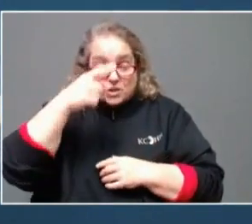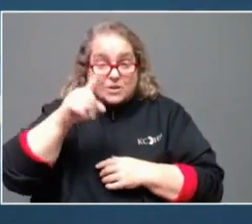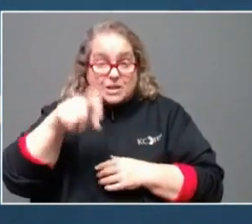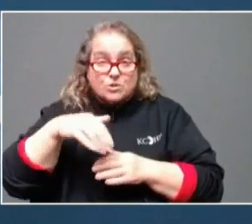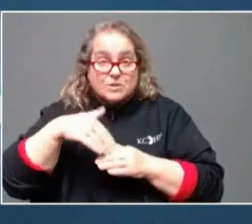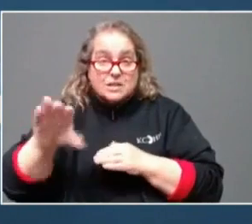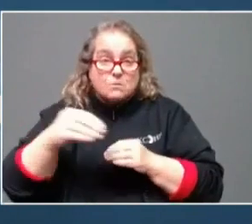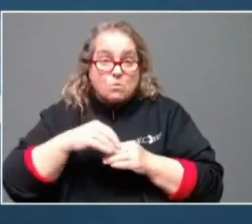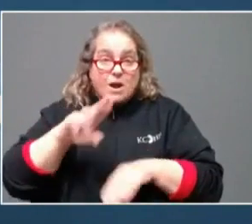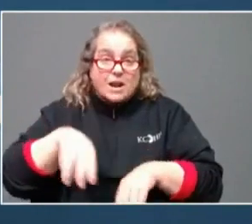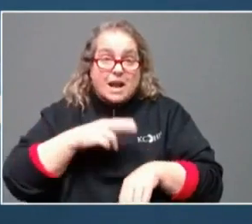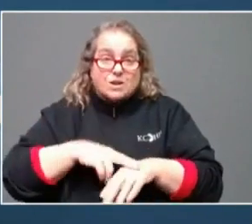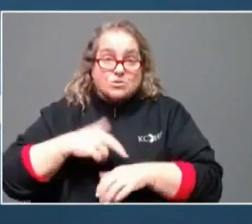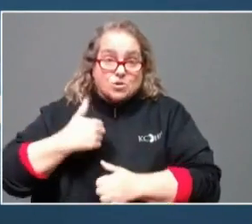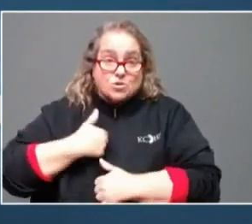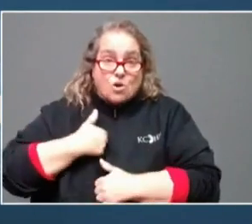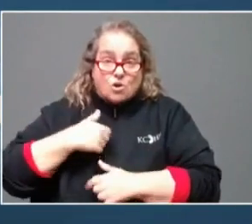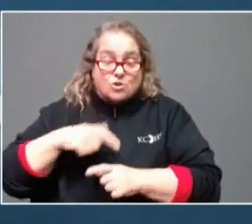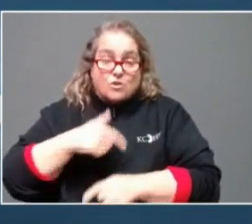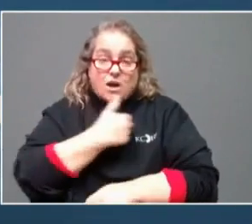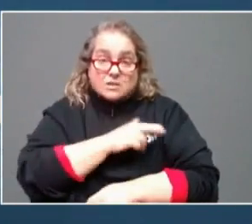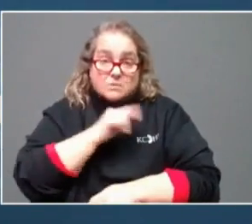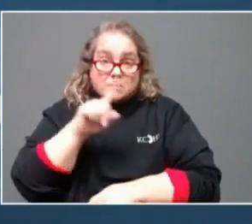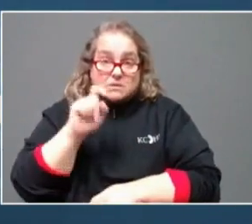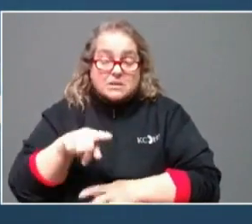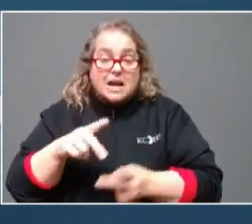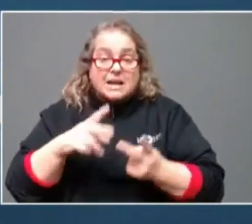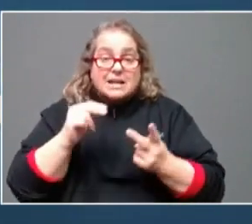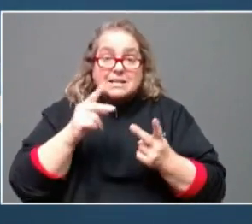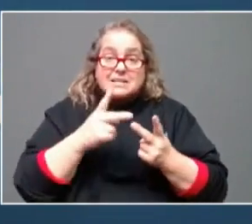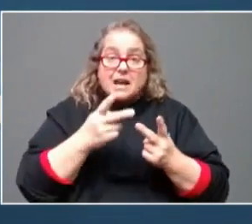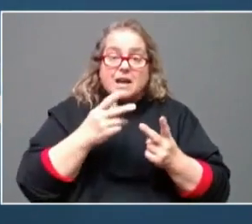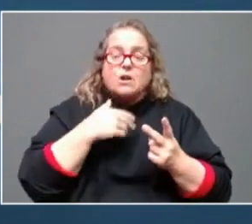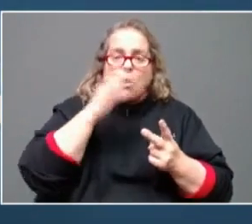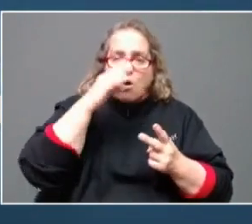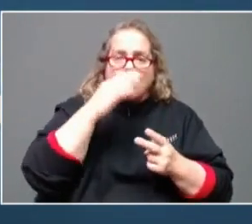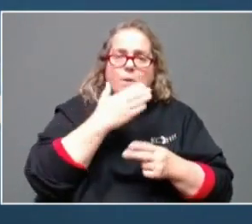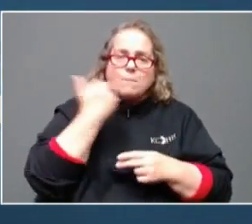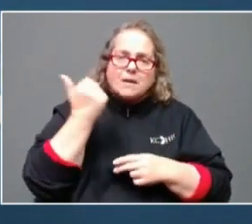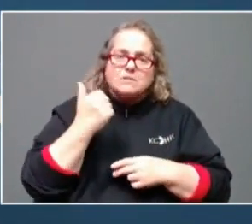second is first of all, best wishes that will remain asymptomatic. But as a